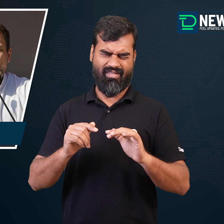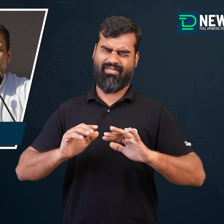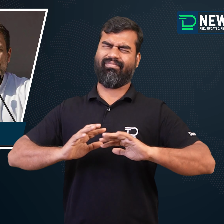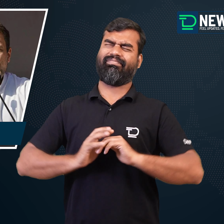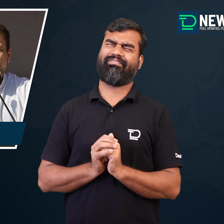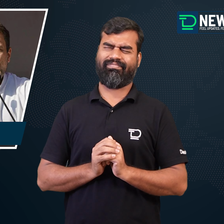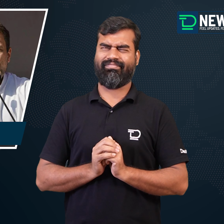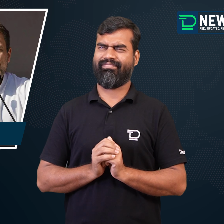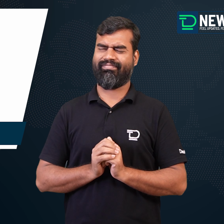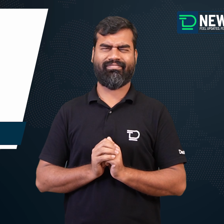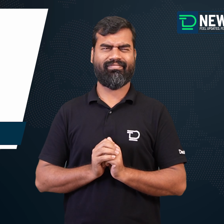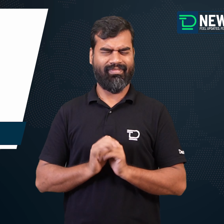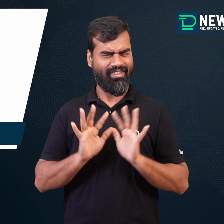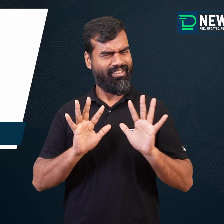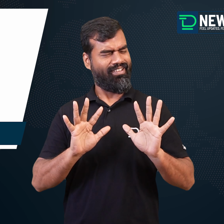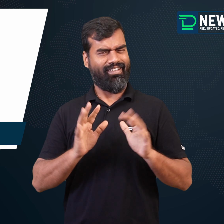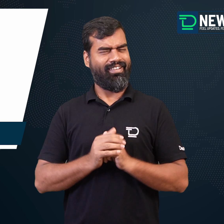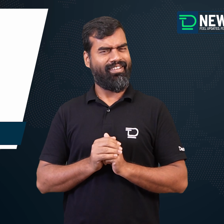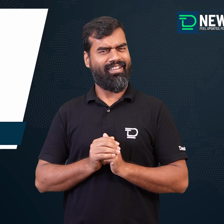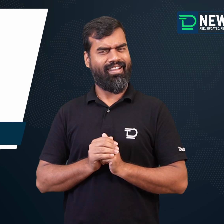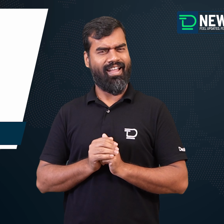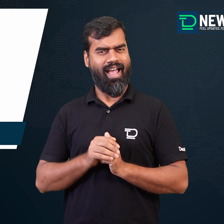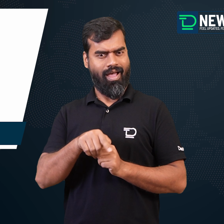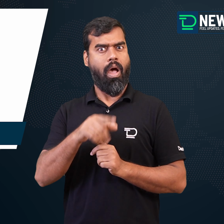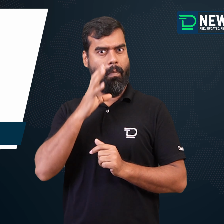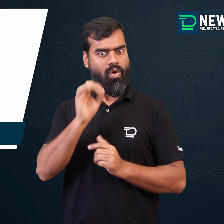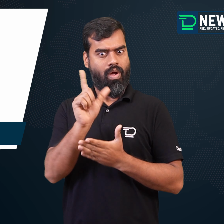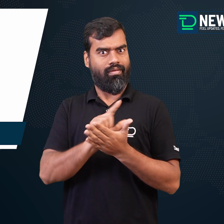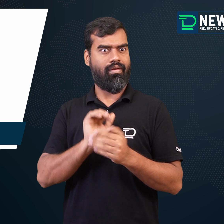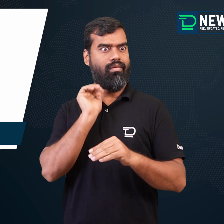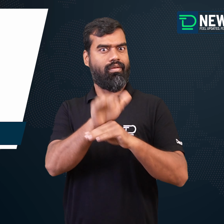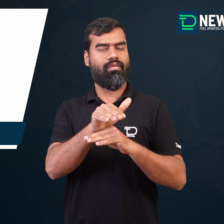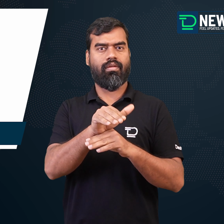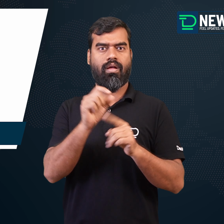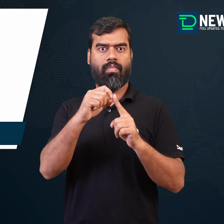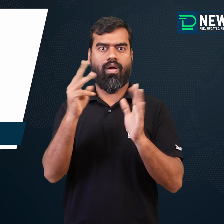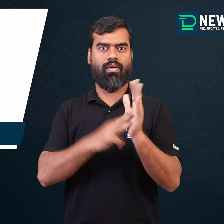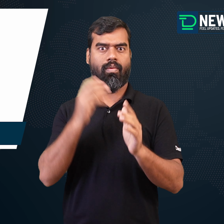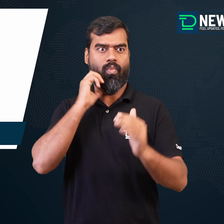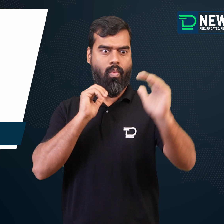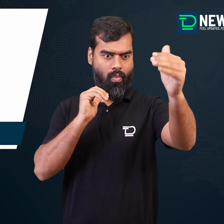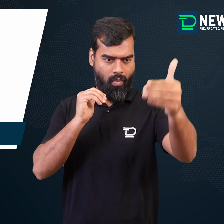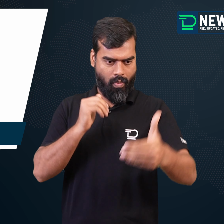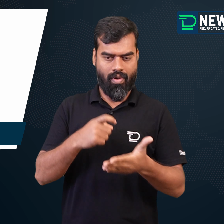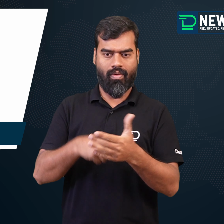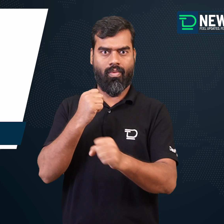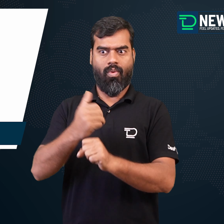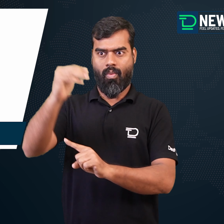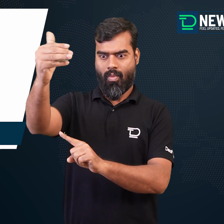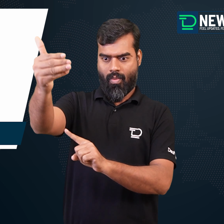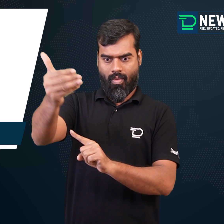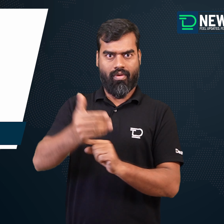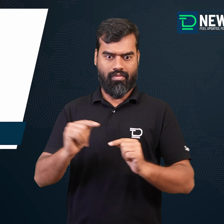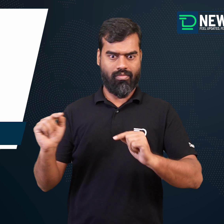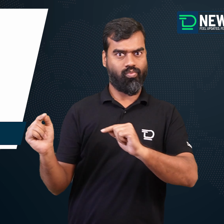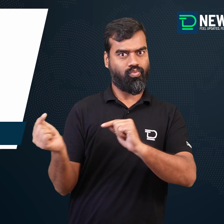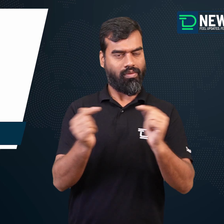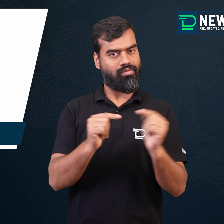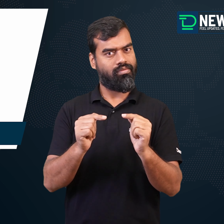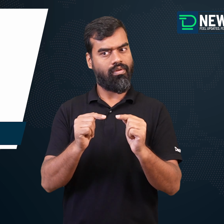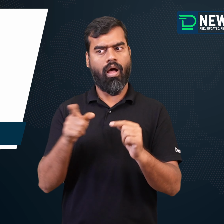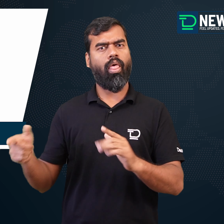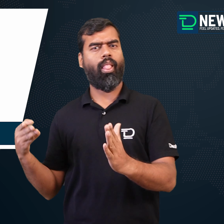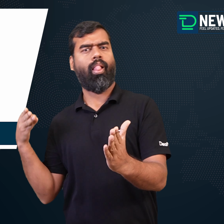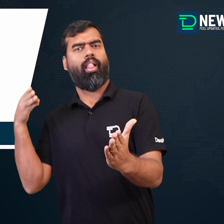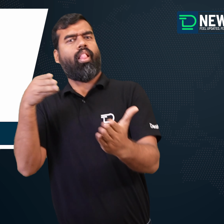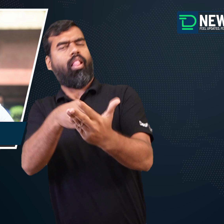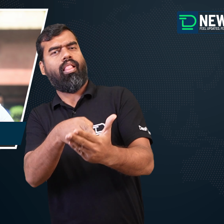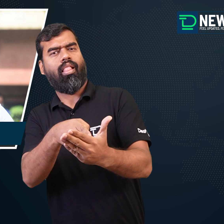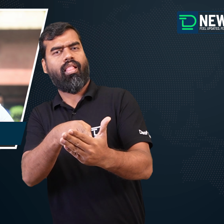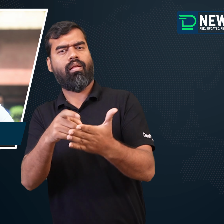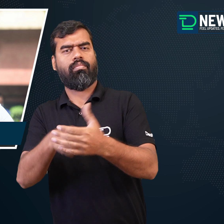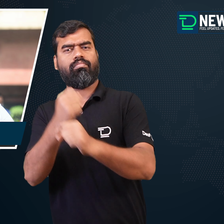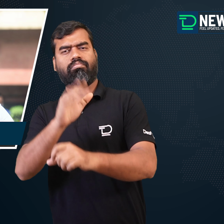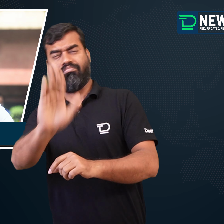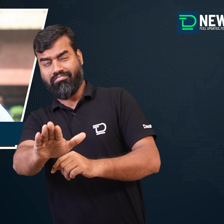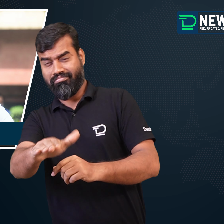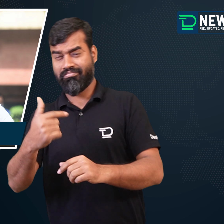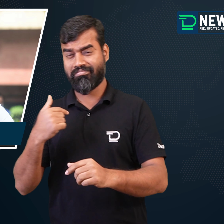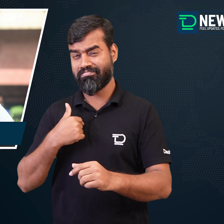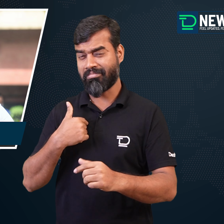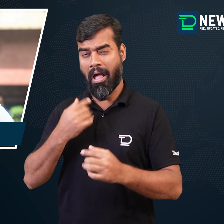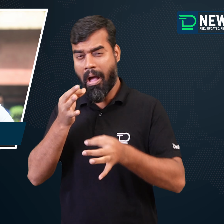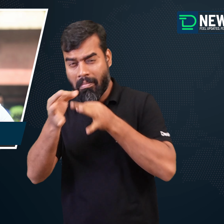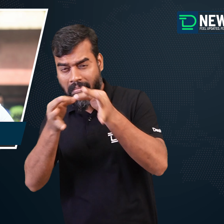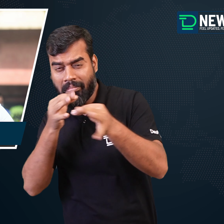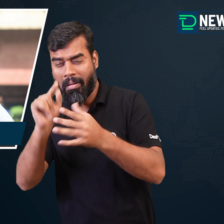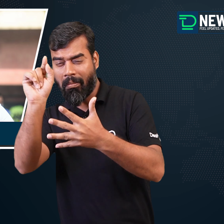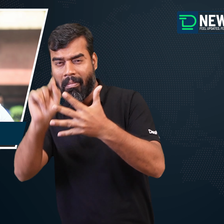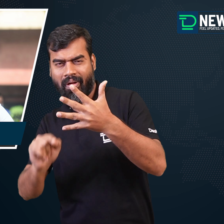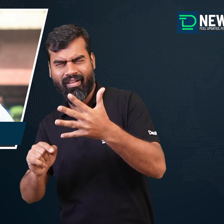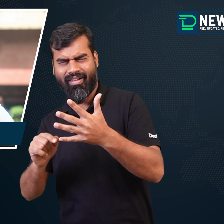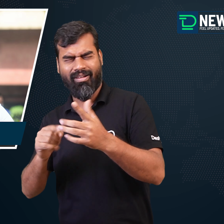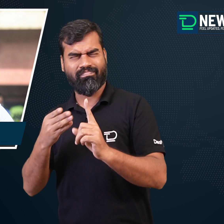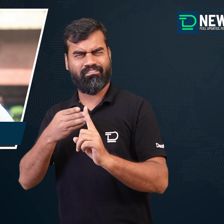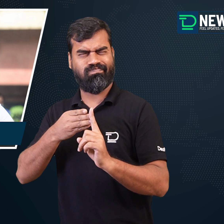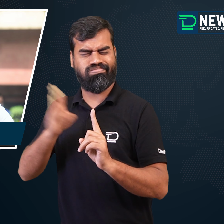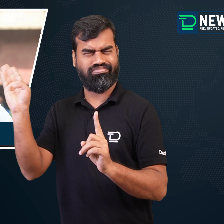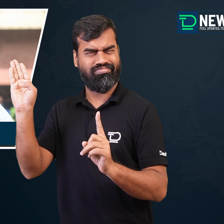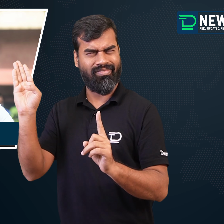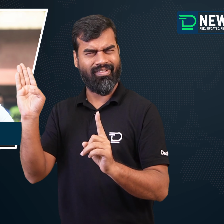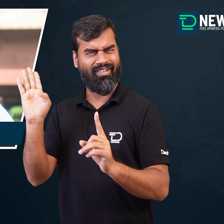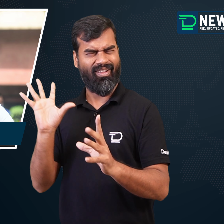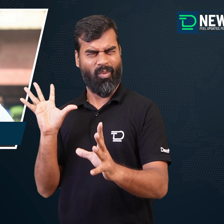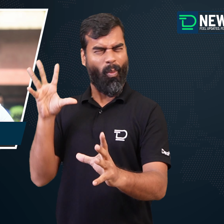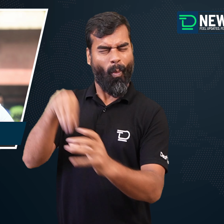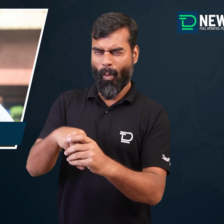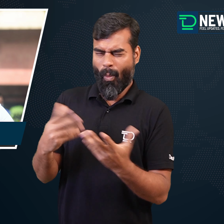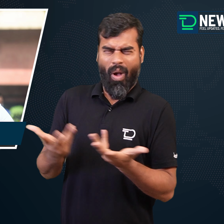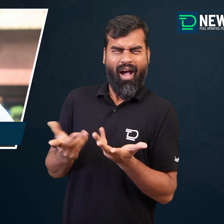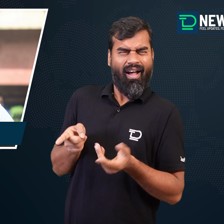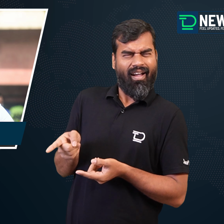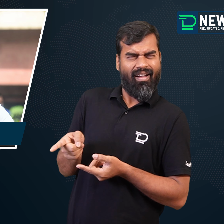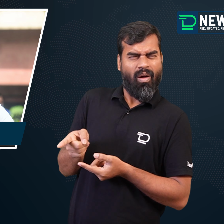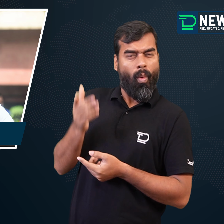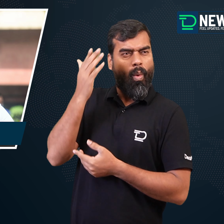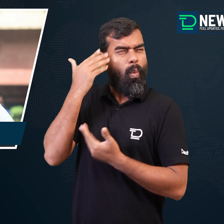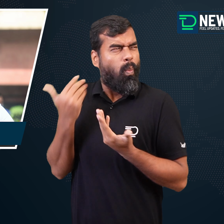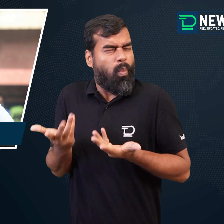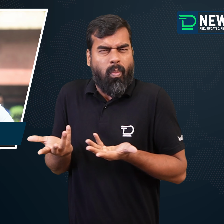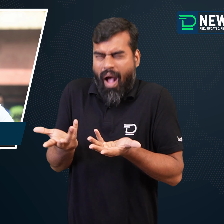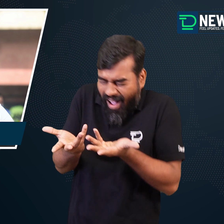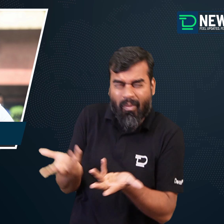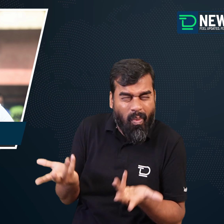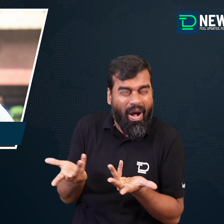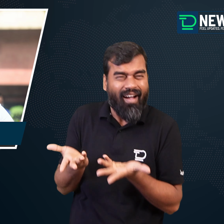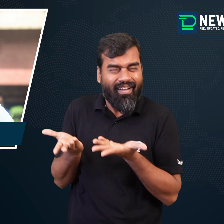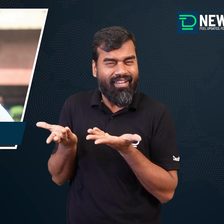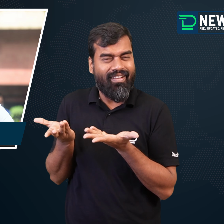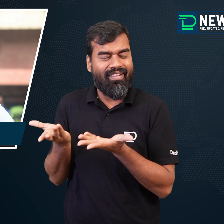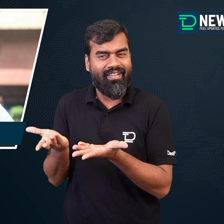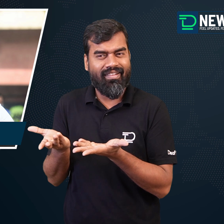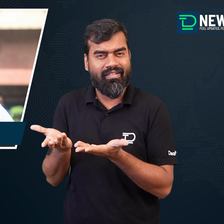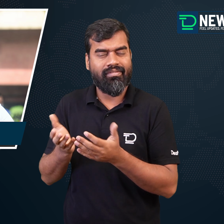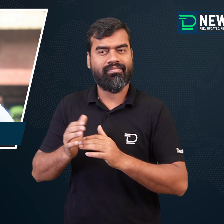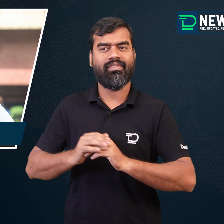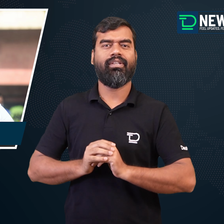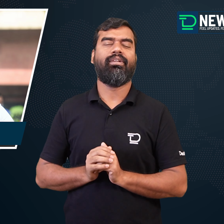Why does he come in between and say unwanted things?